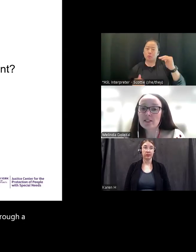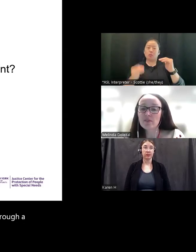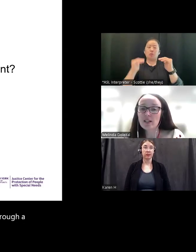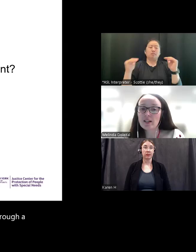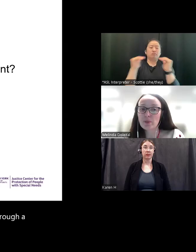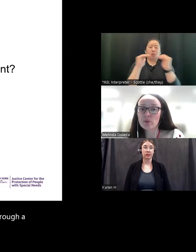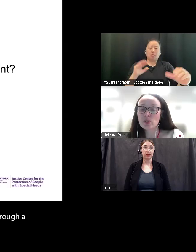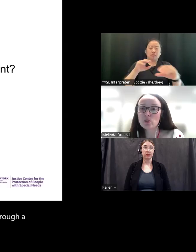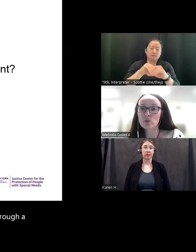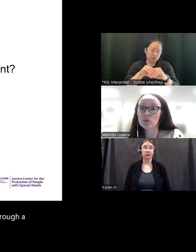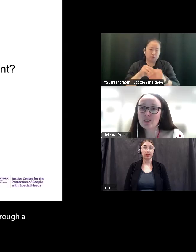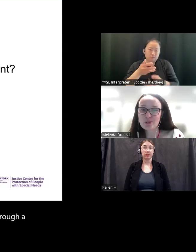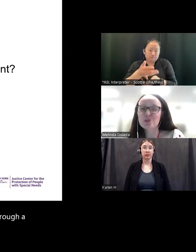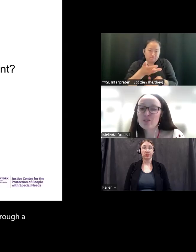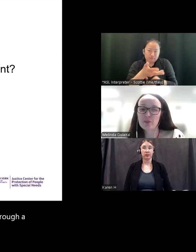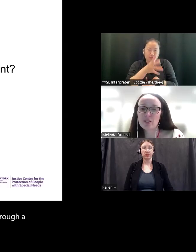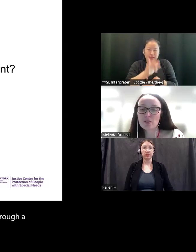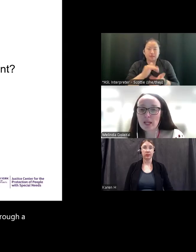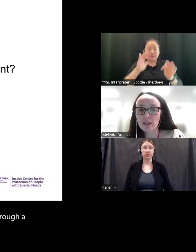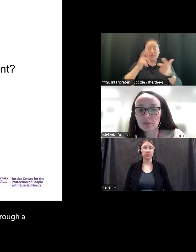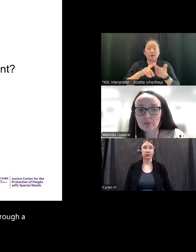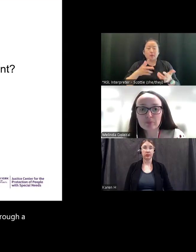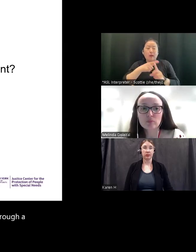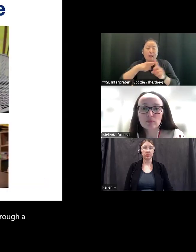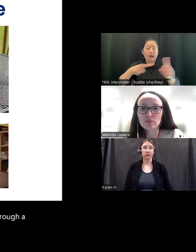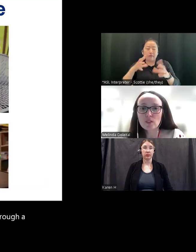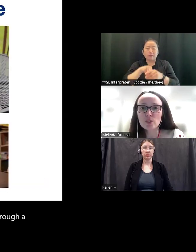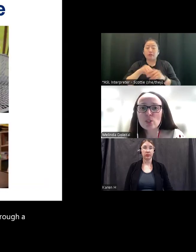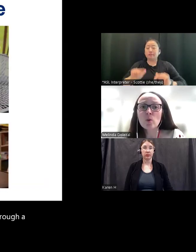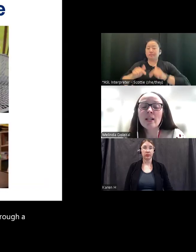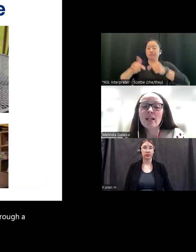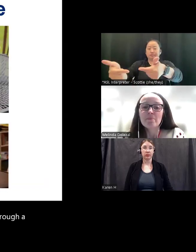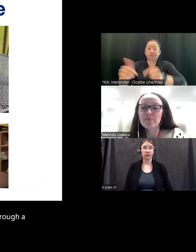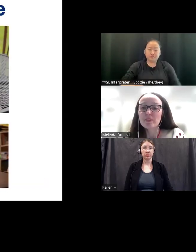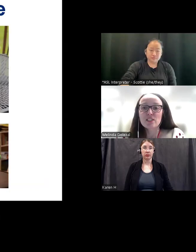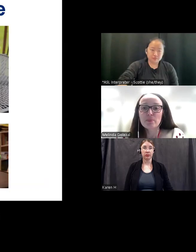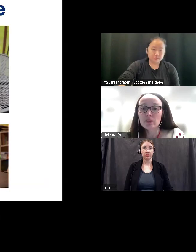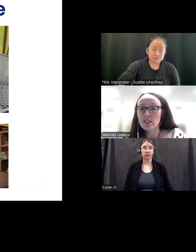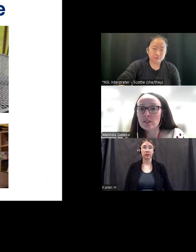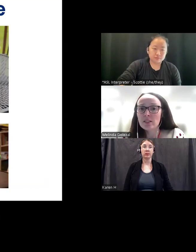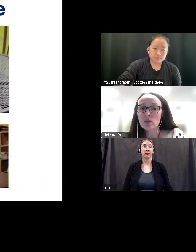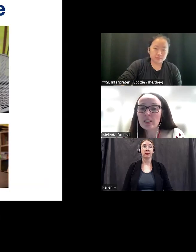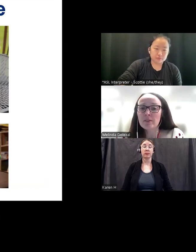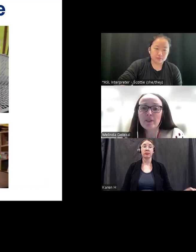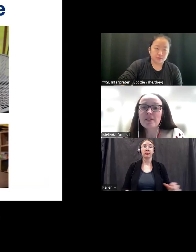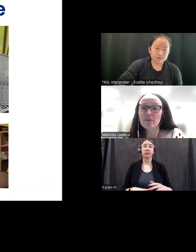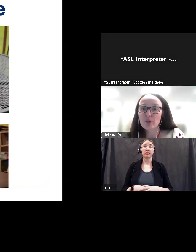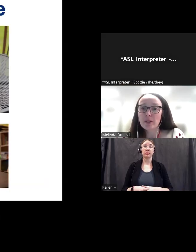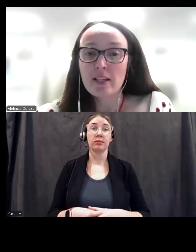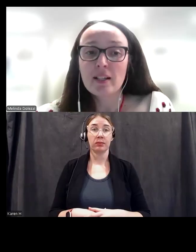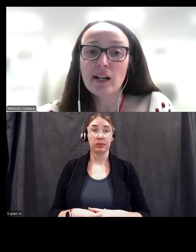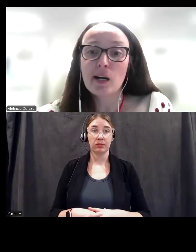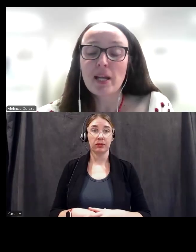activity as opposed to sort of participating. So accessibility, you know, affects everybody,